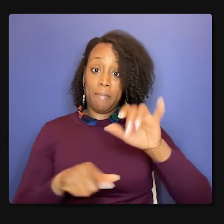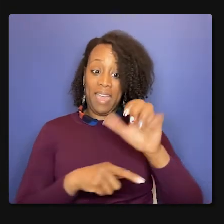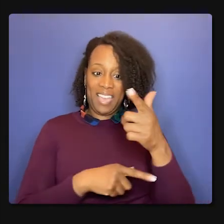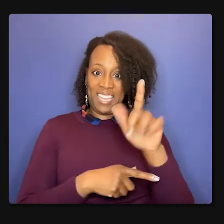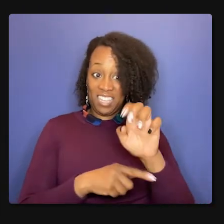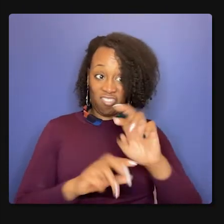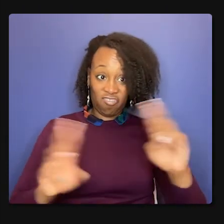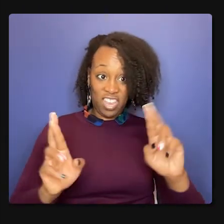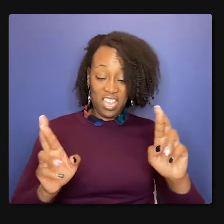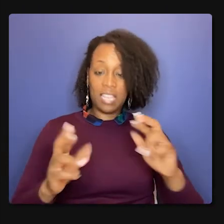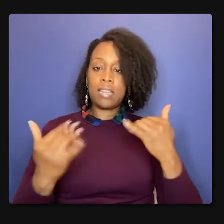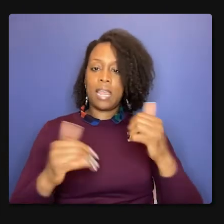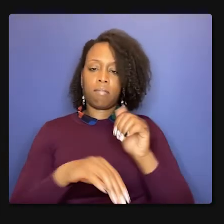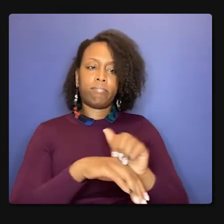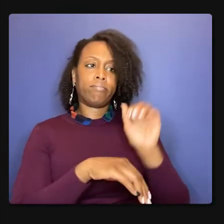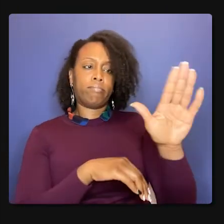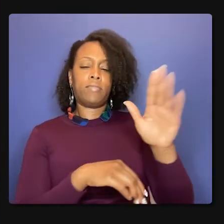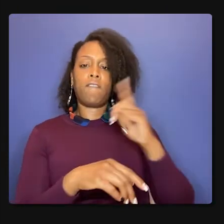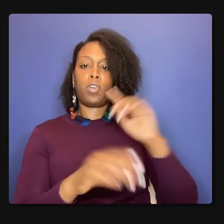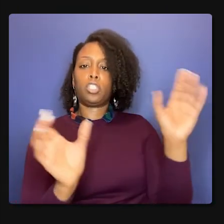it's time to submit your game for certification.